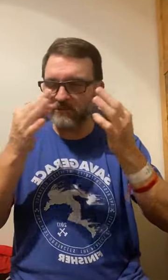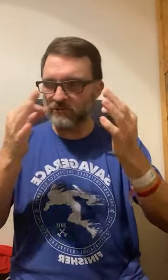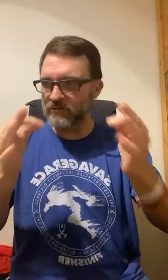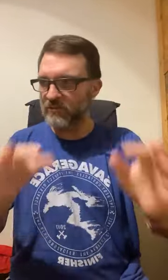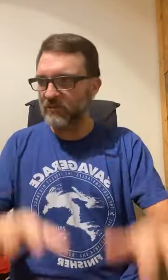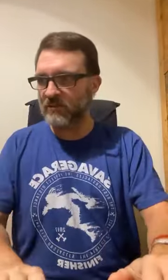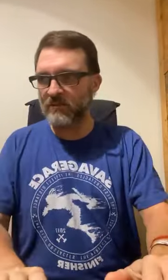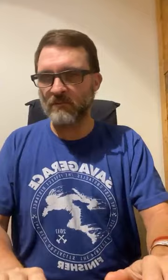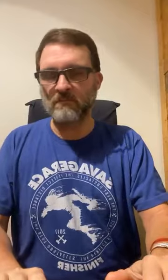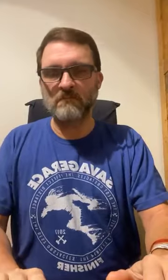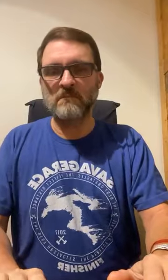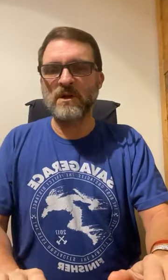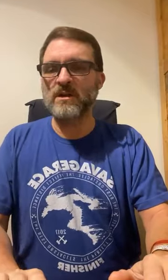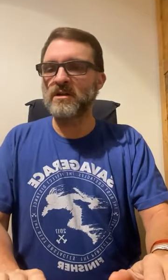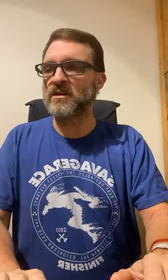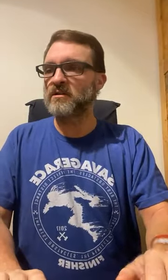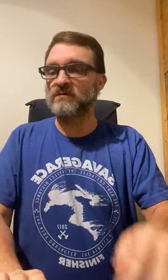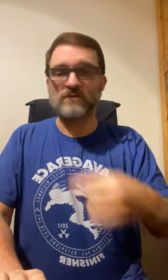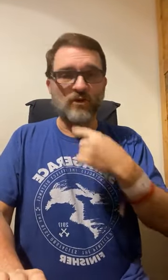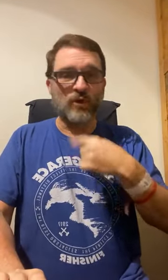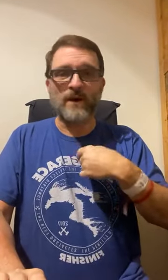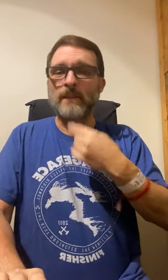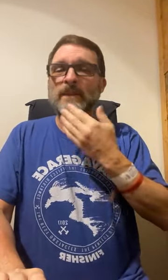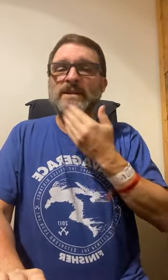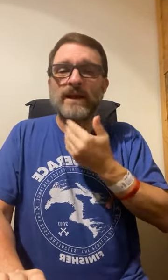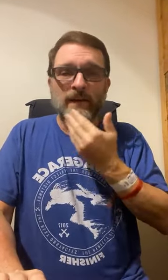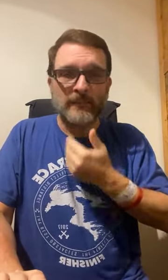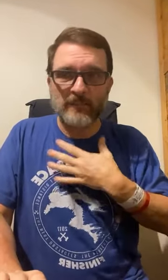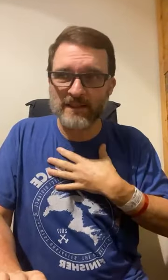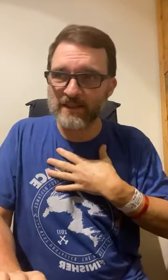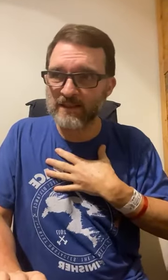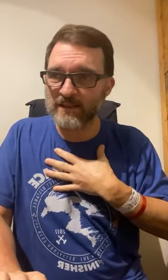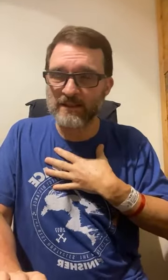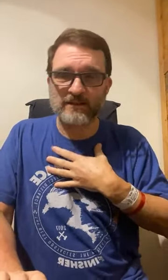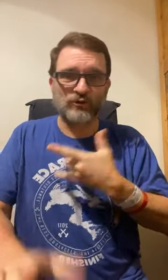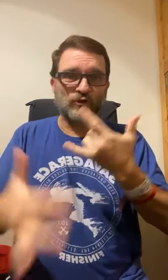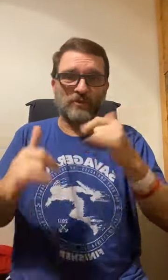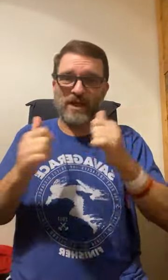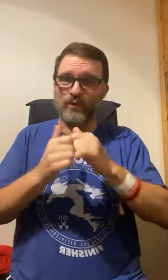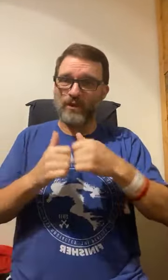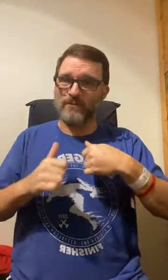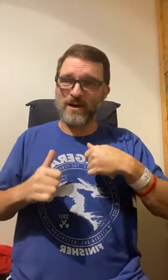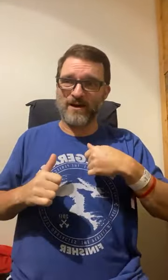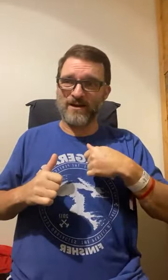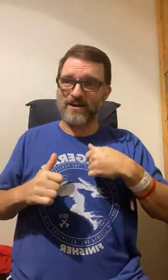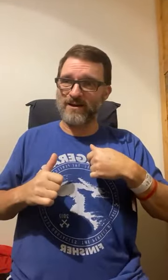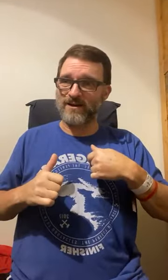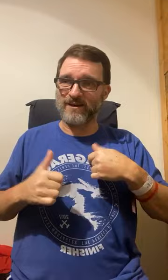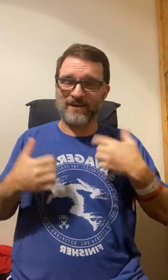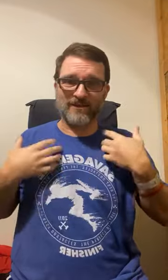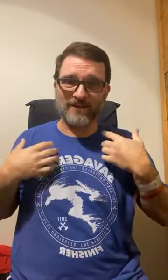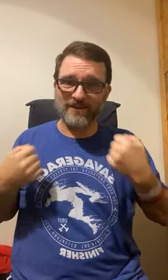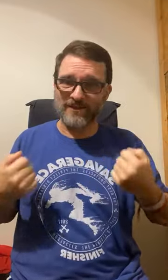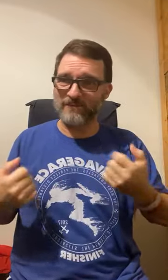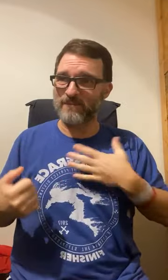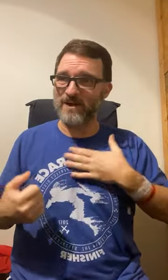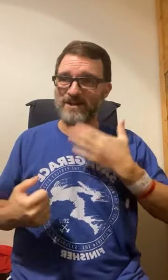I was getting pissed off. I told them I'm a diabetic. You're playing around with my health